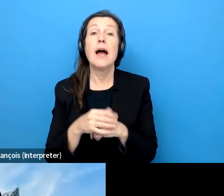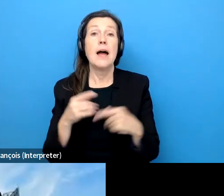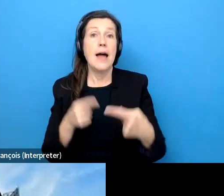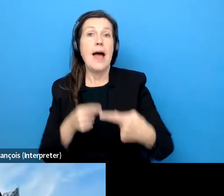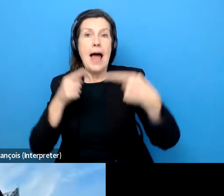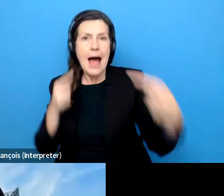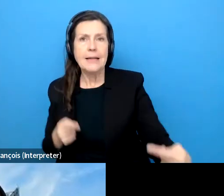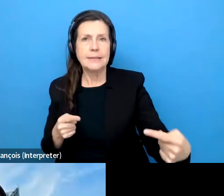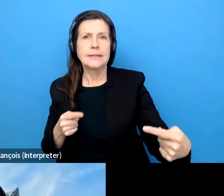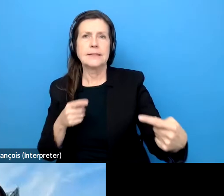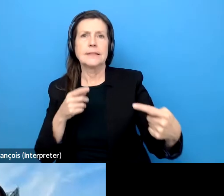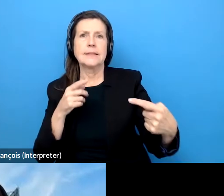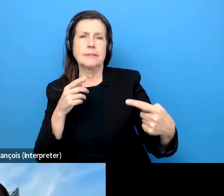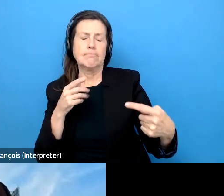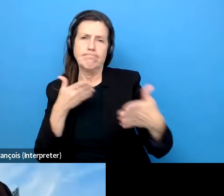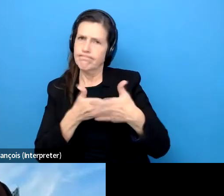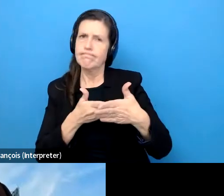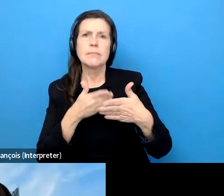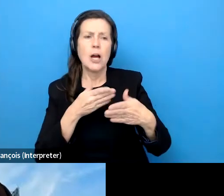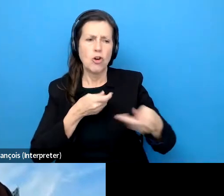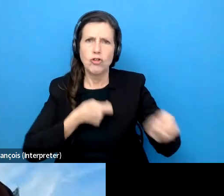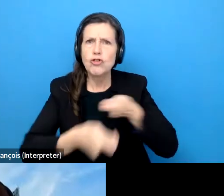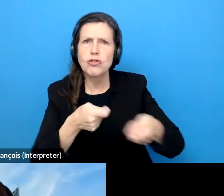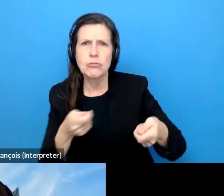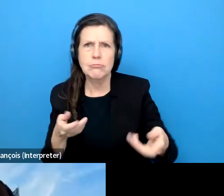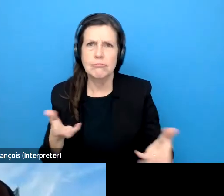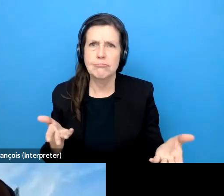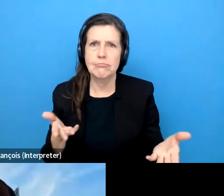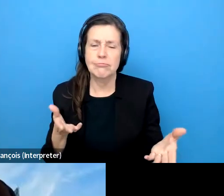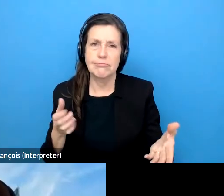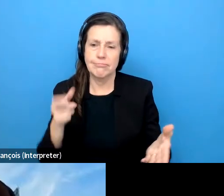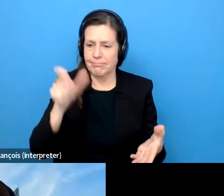and the commission has launched this evaluation at the end of October.